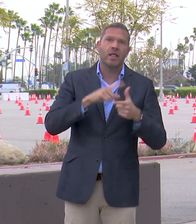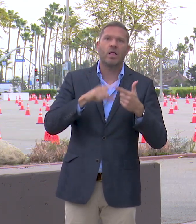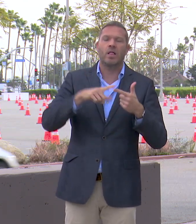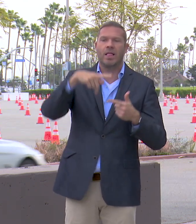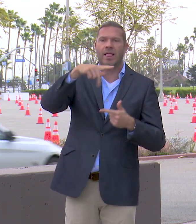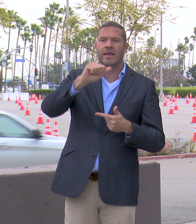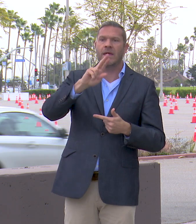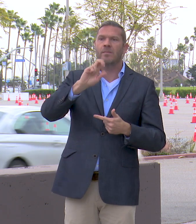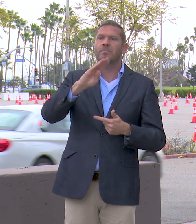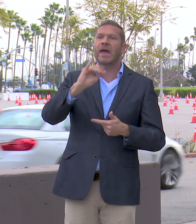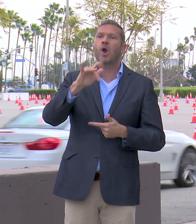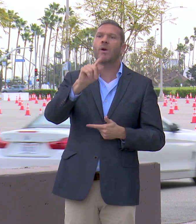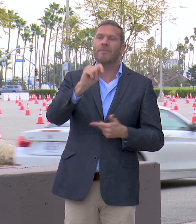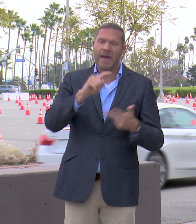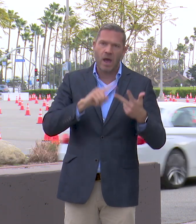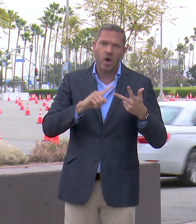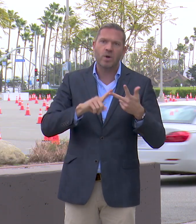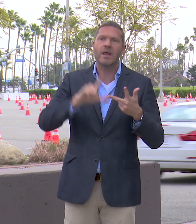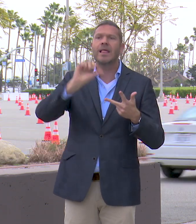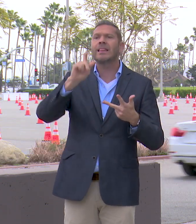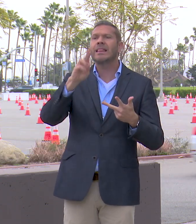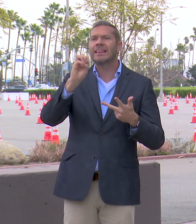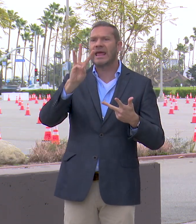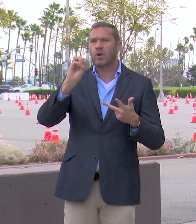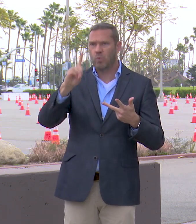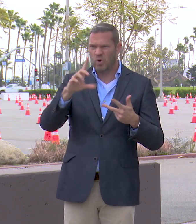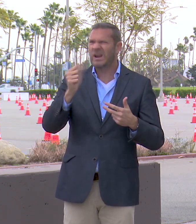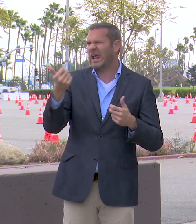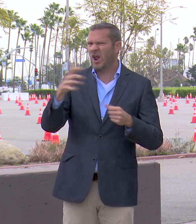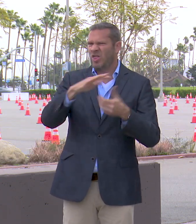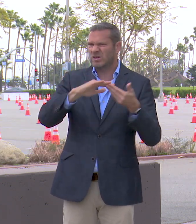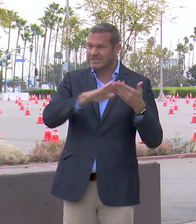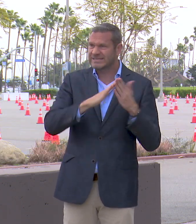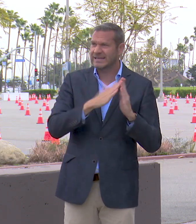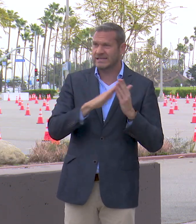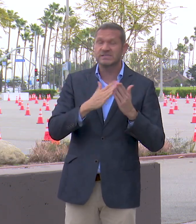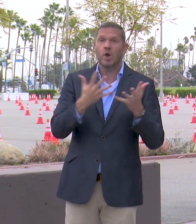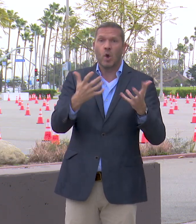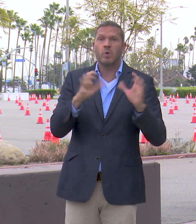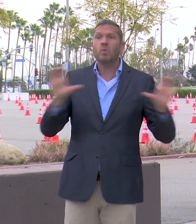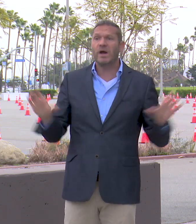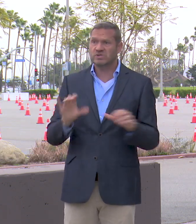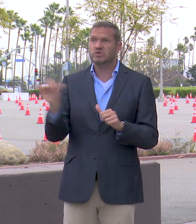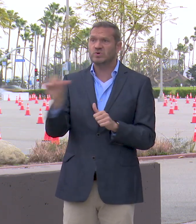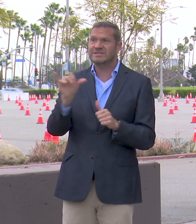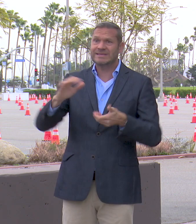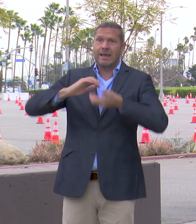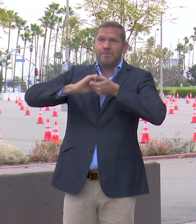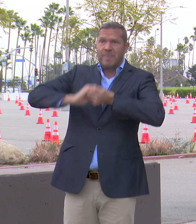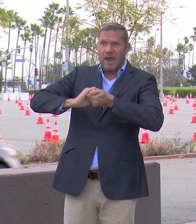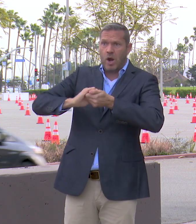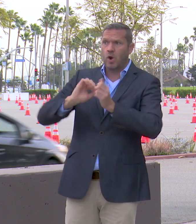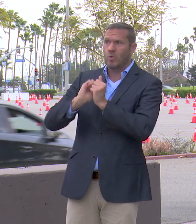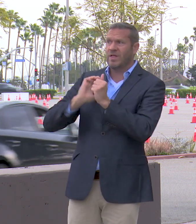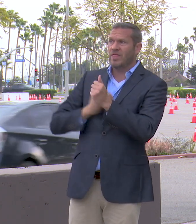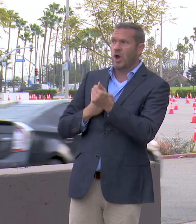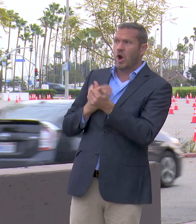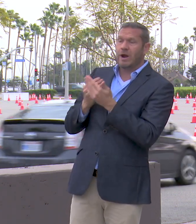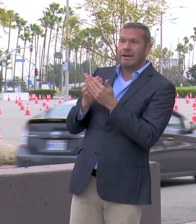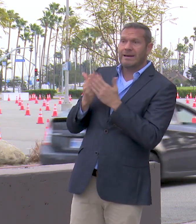the region so we made the request so we would also like to do that for our neighbors as long of course as we get the vaccine support as well.